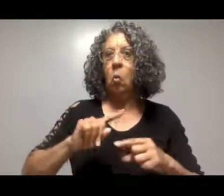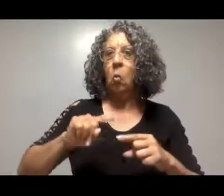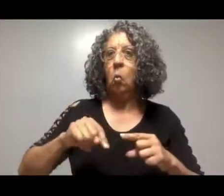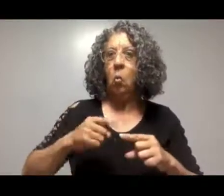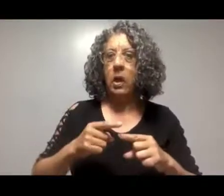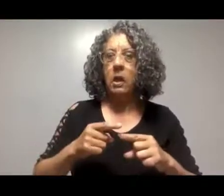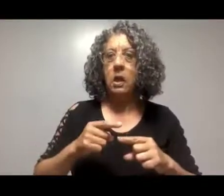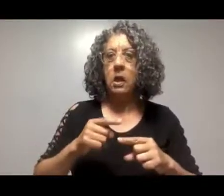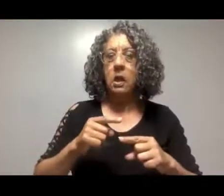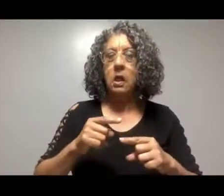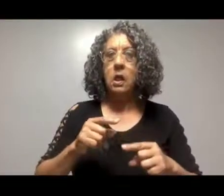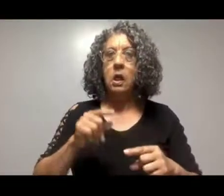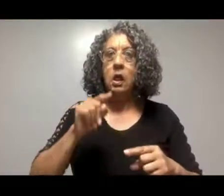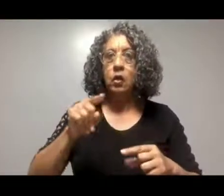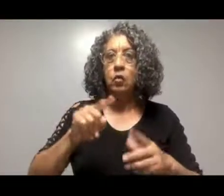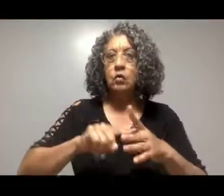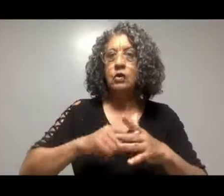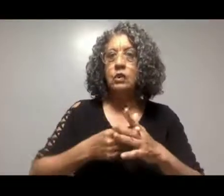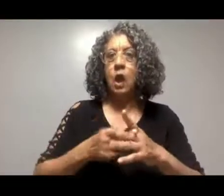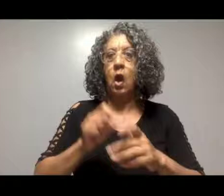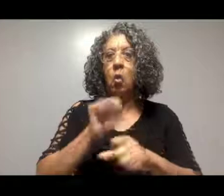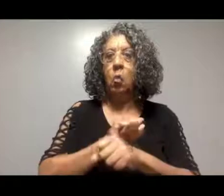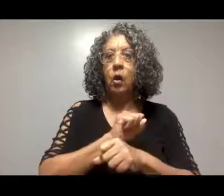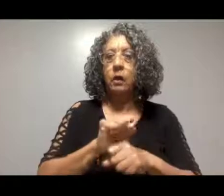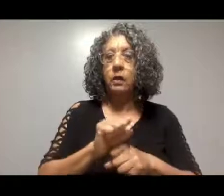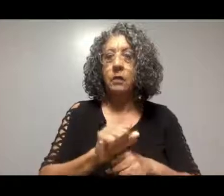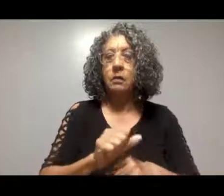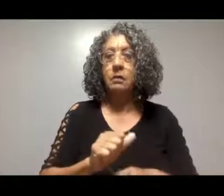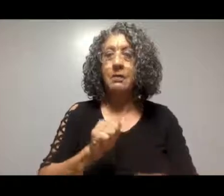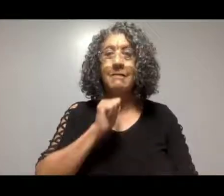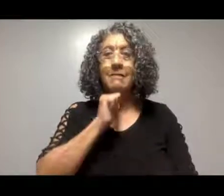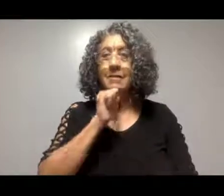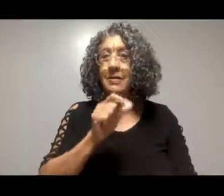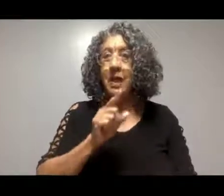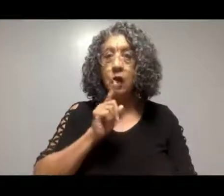When you decide on what date you're going